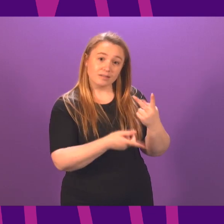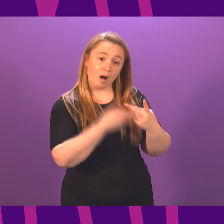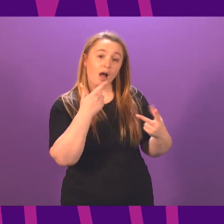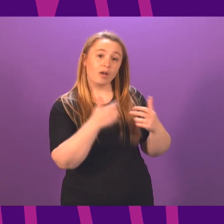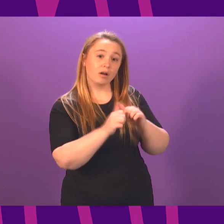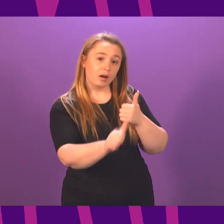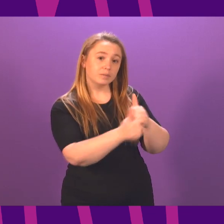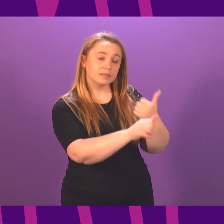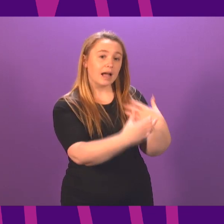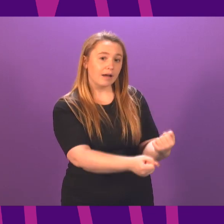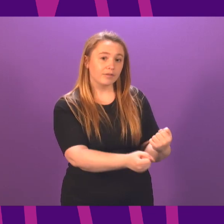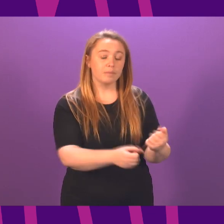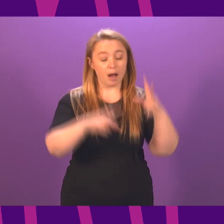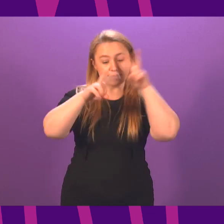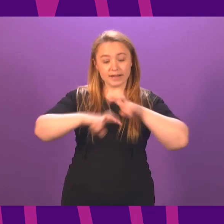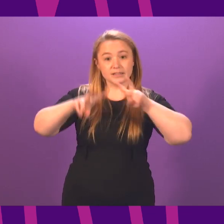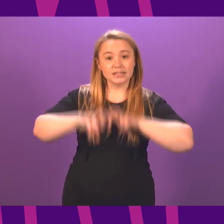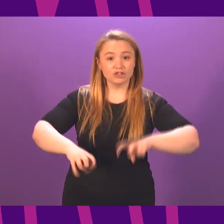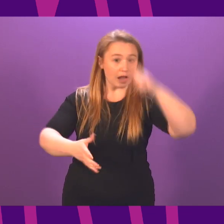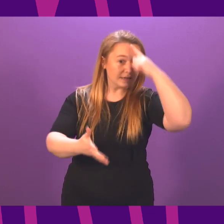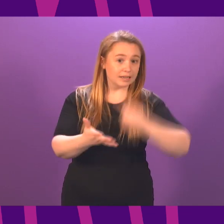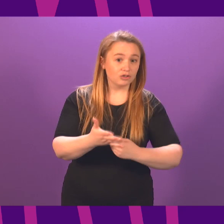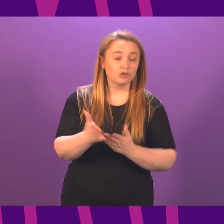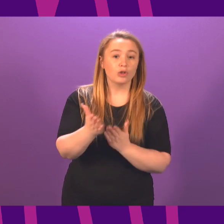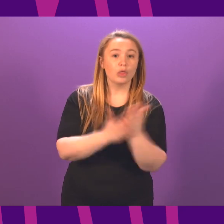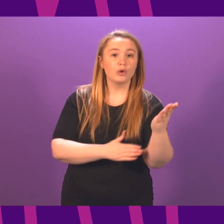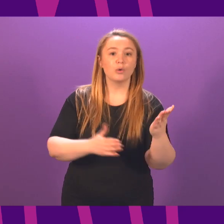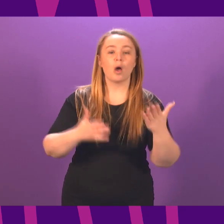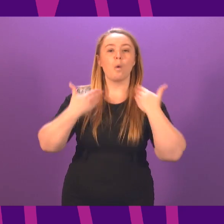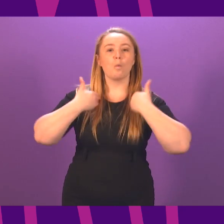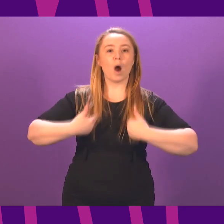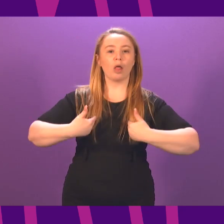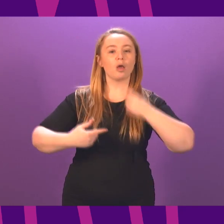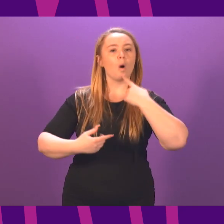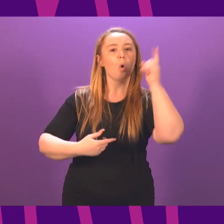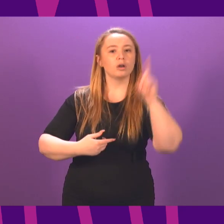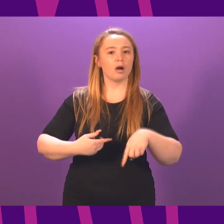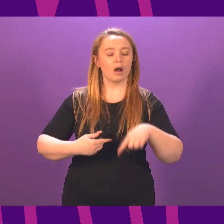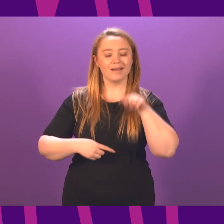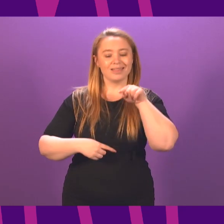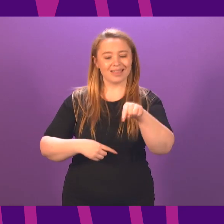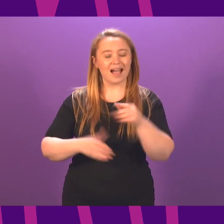investigations and decisions on unexplained wealth orders are taken. Such matters lie with